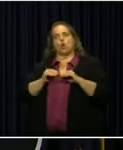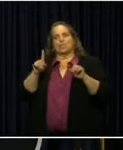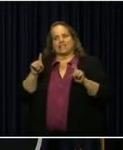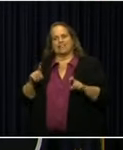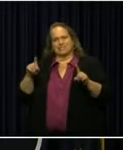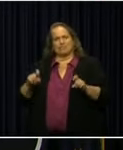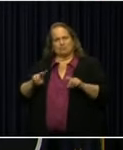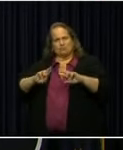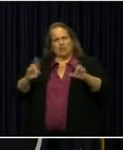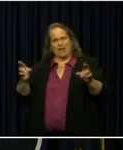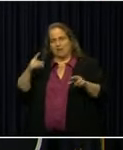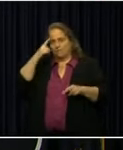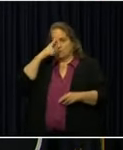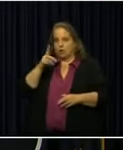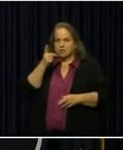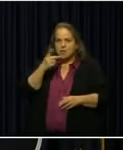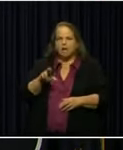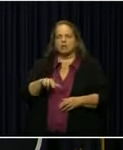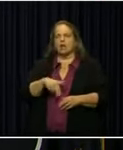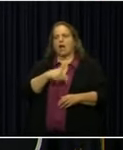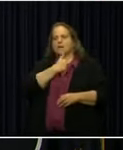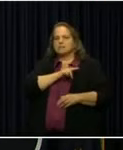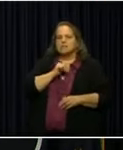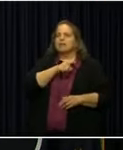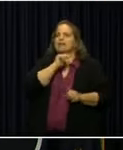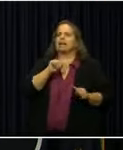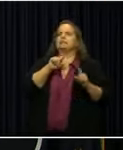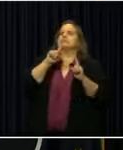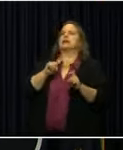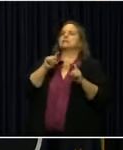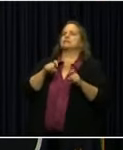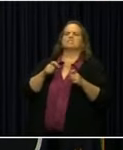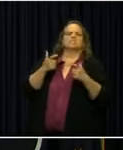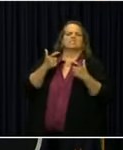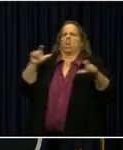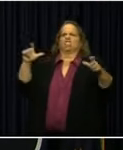SO THIS MEANS IF YOU ARE